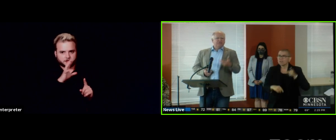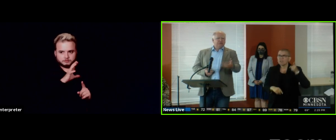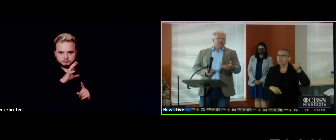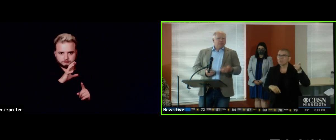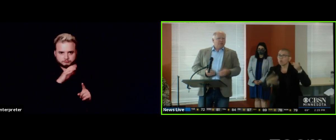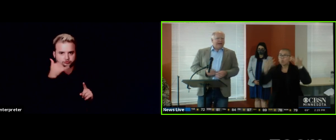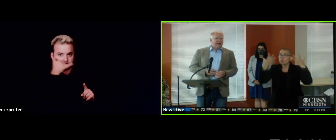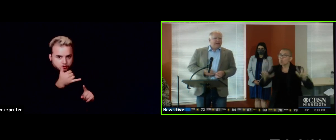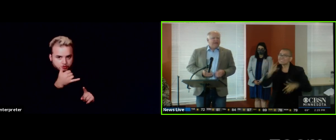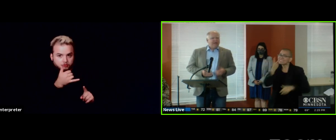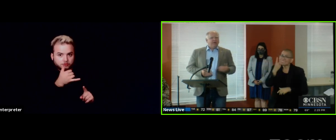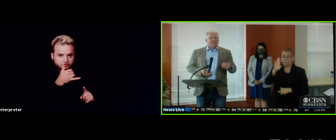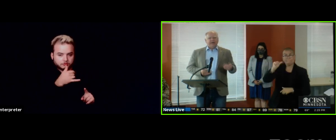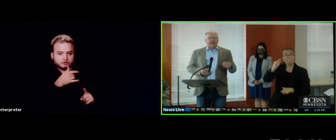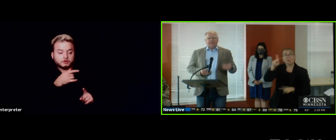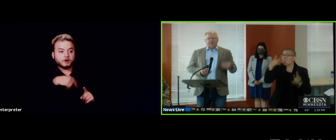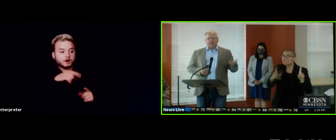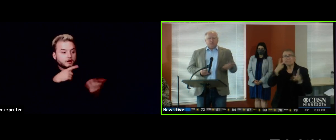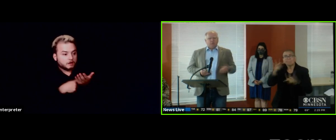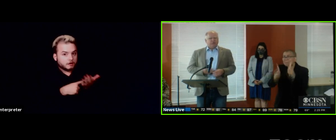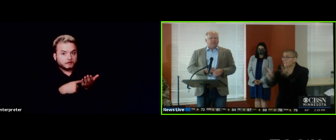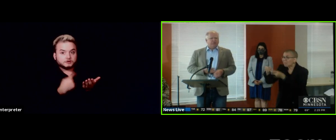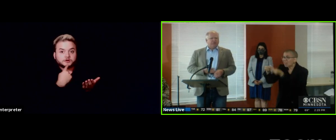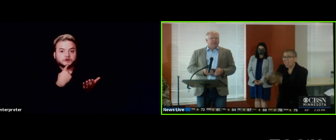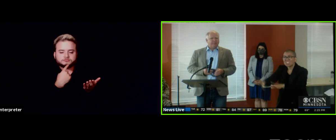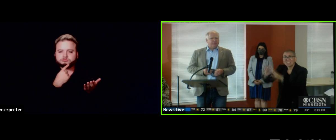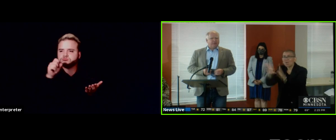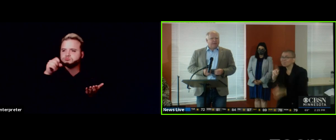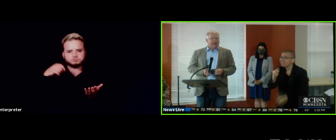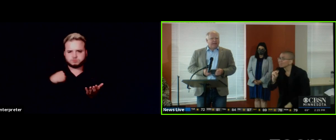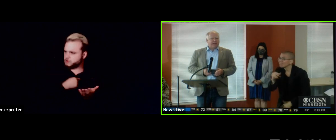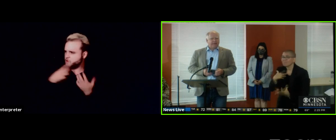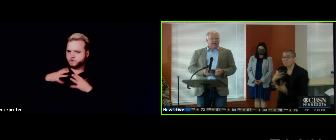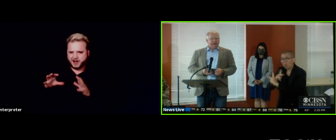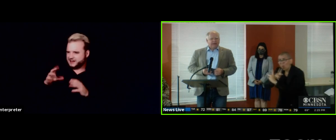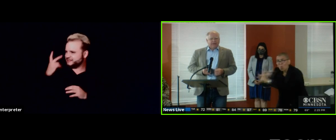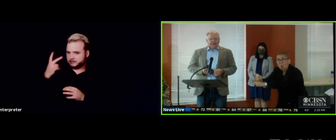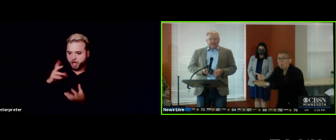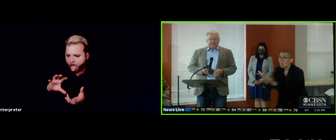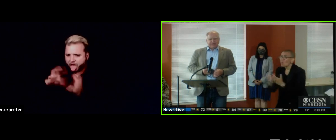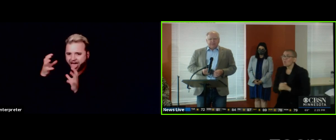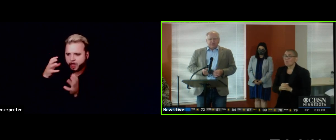loans go bad they want to find out if there's ways to work so for example U.S. Bank is putting